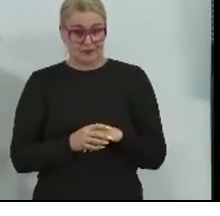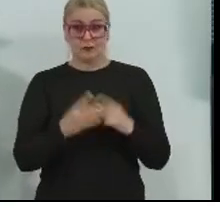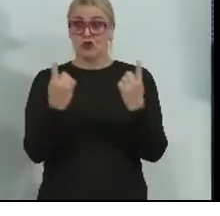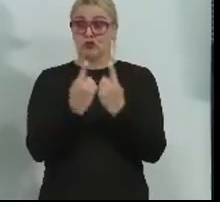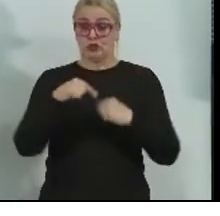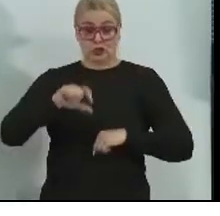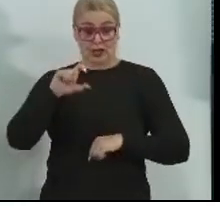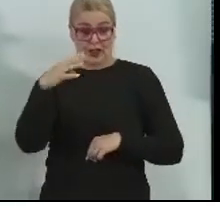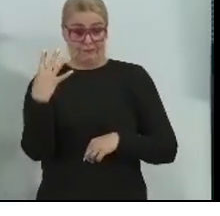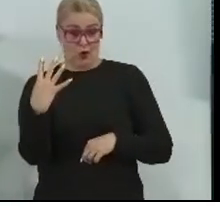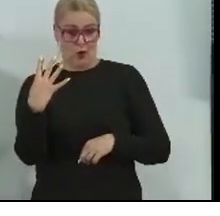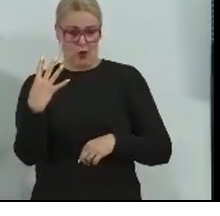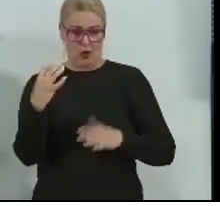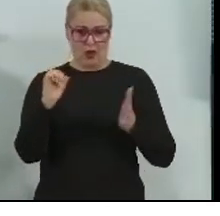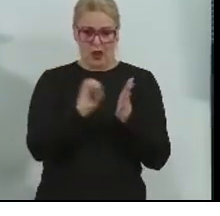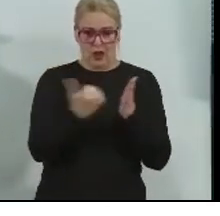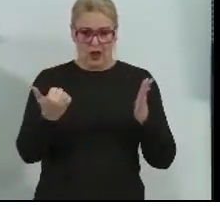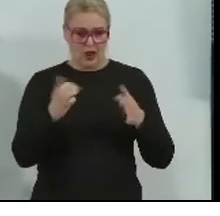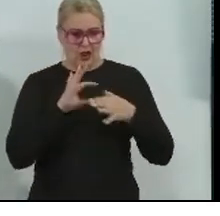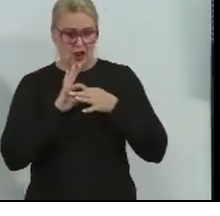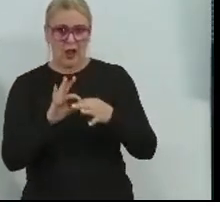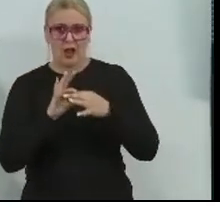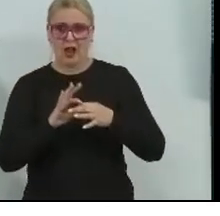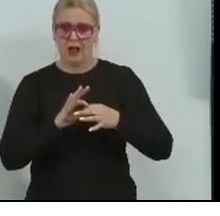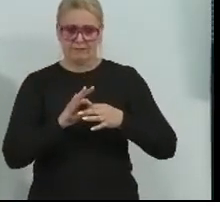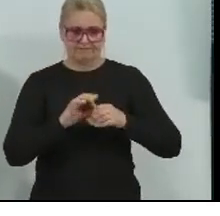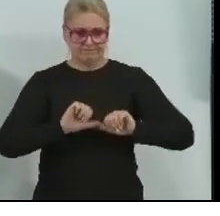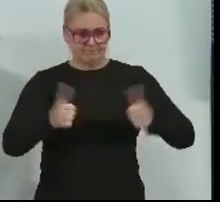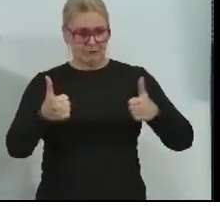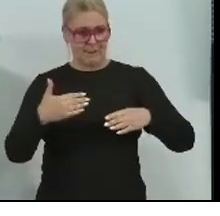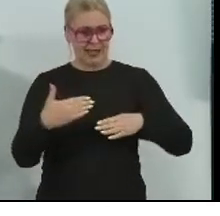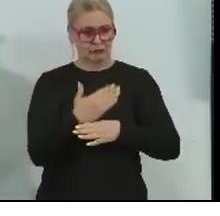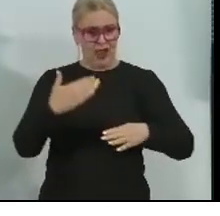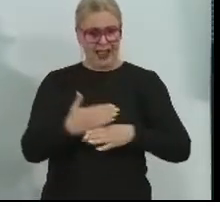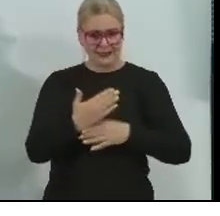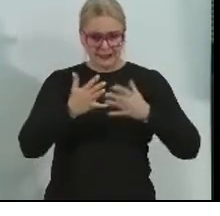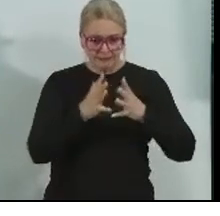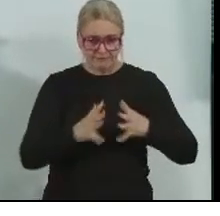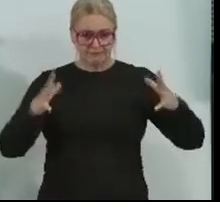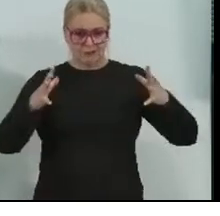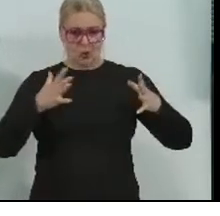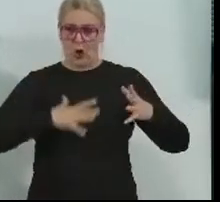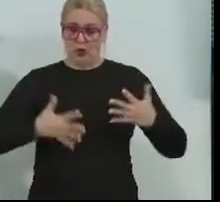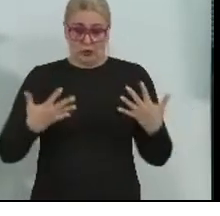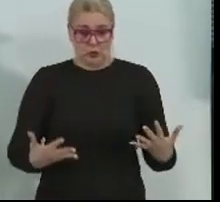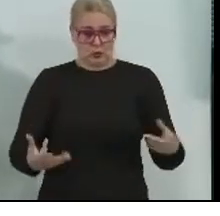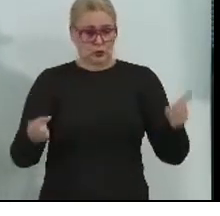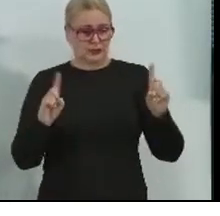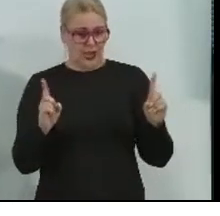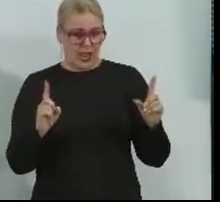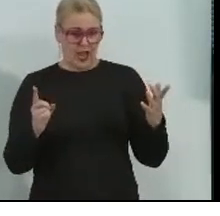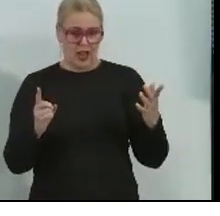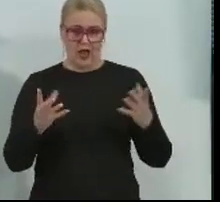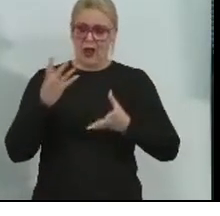We've had an Olympic and Paralympic summer. We know that the work that happens through